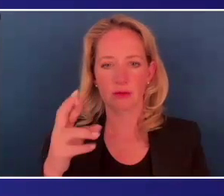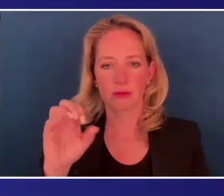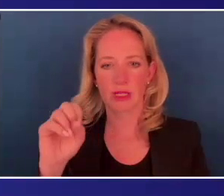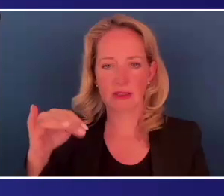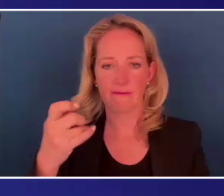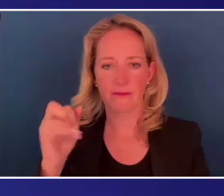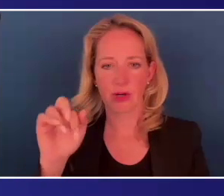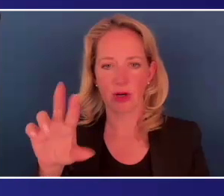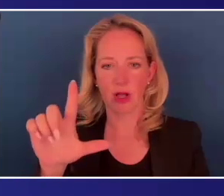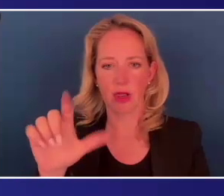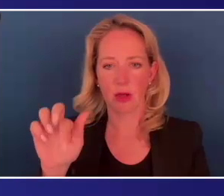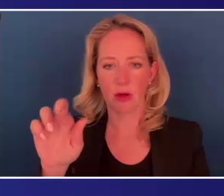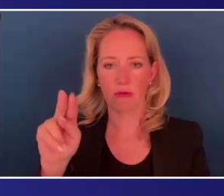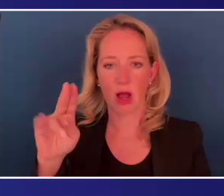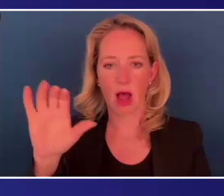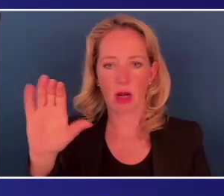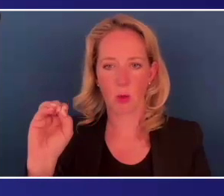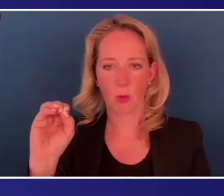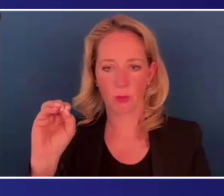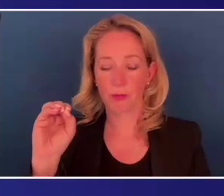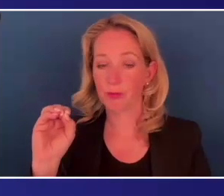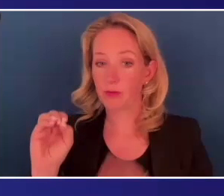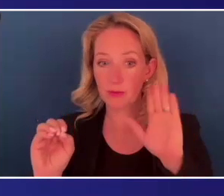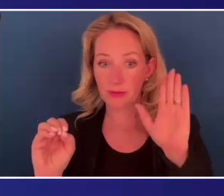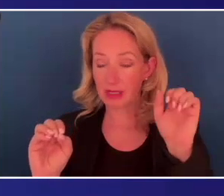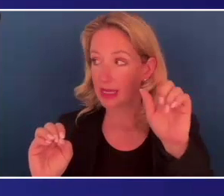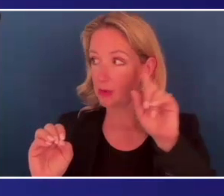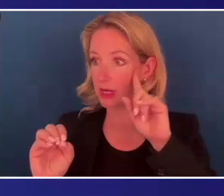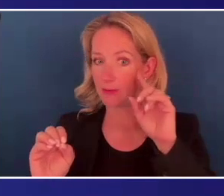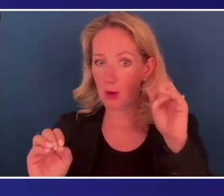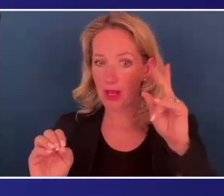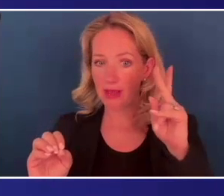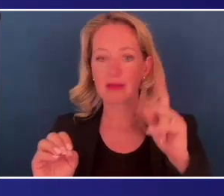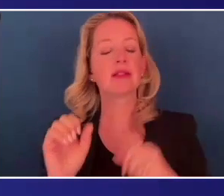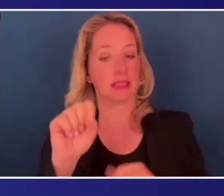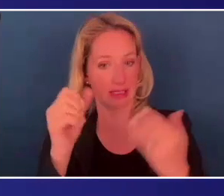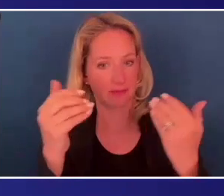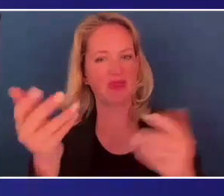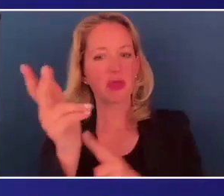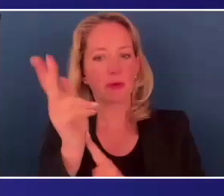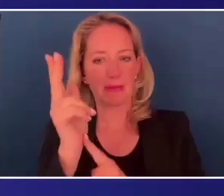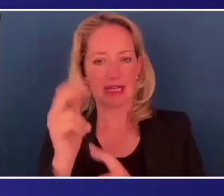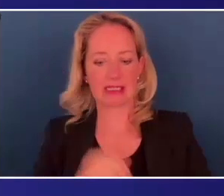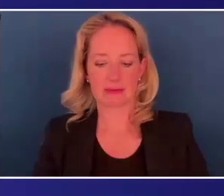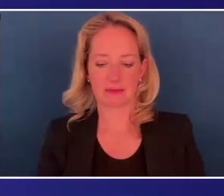Hi, can everyone hear me okay? Yes, sir. You have 3ÿmin. Thank you.